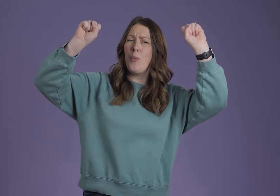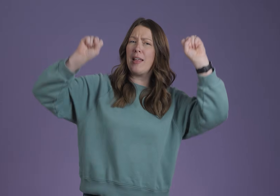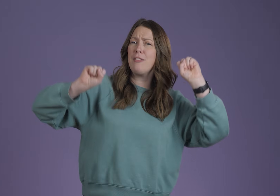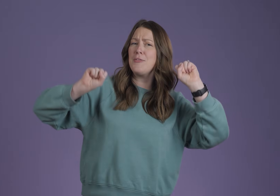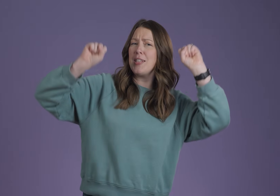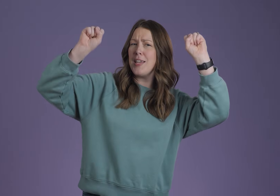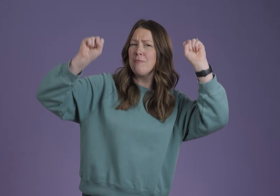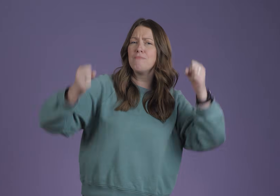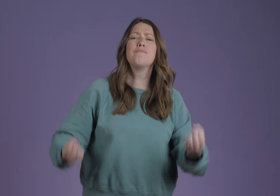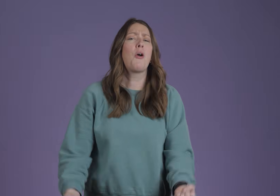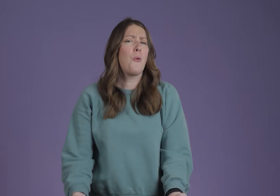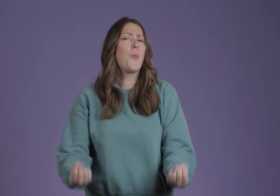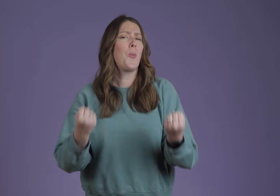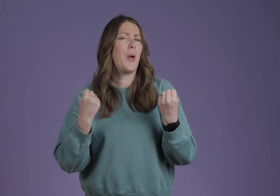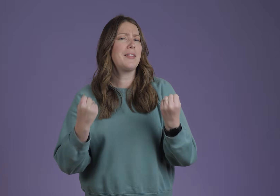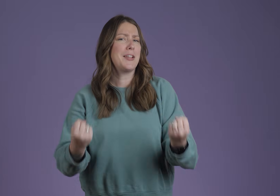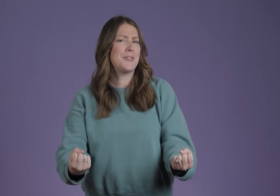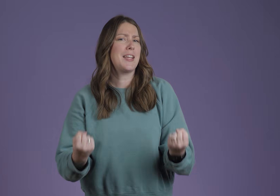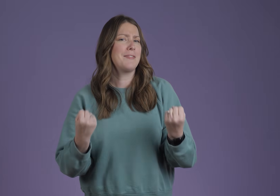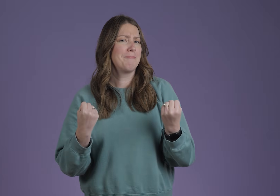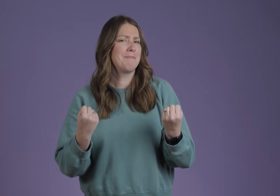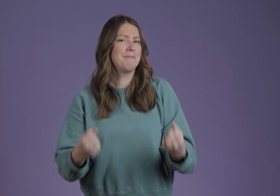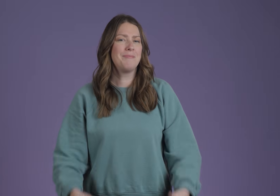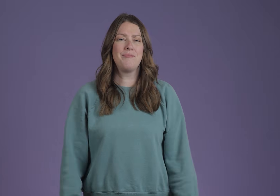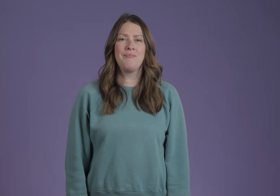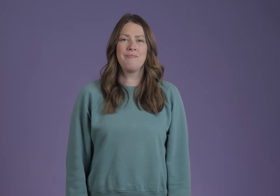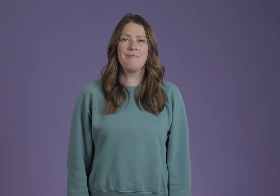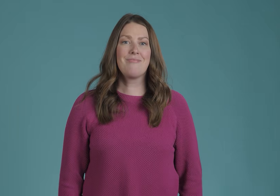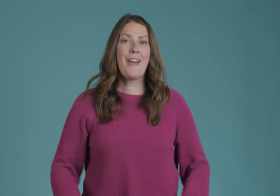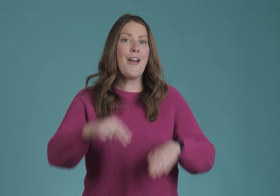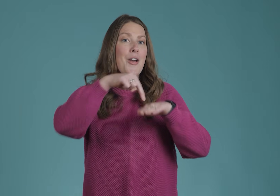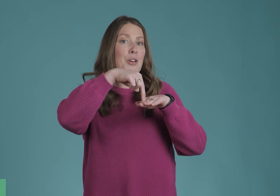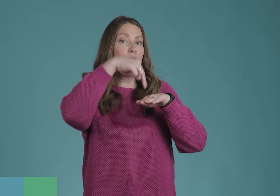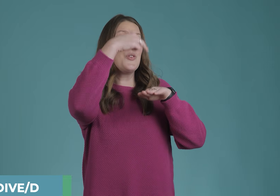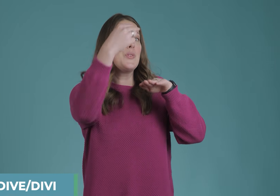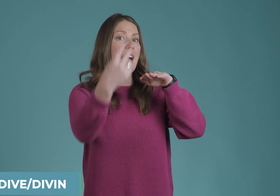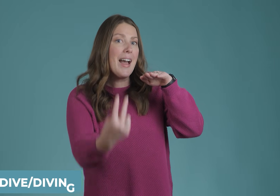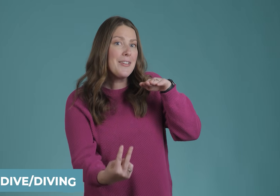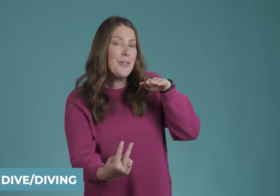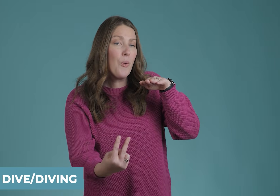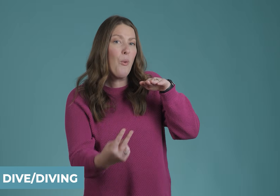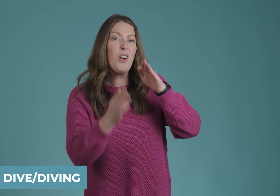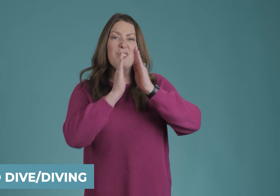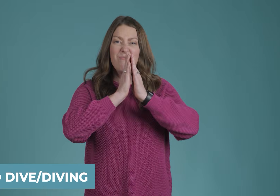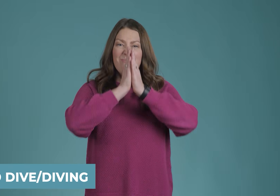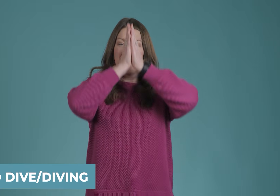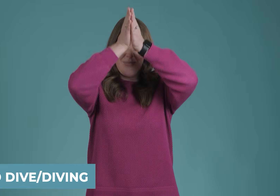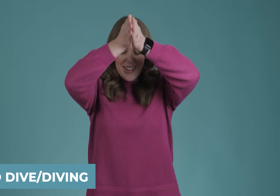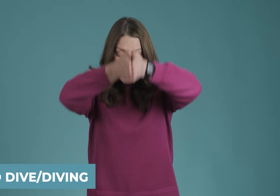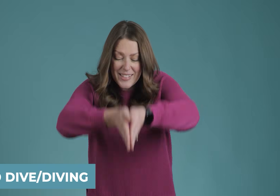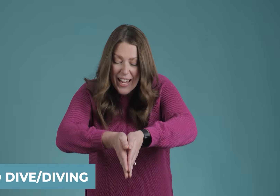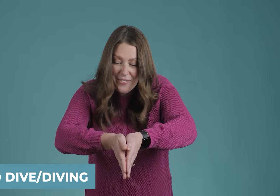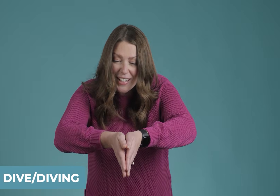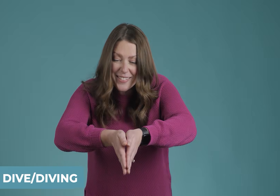Weightlifting. Weightlifting to dive or diving.